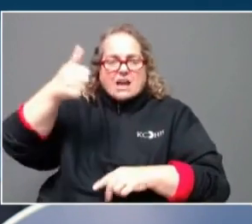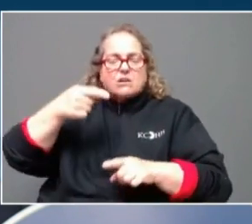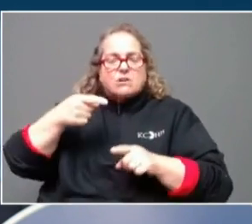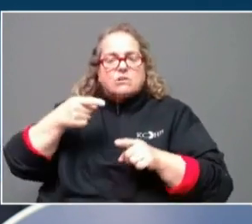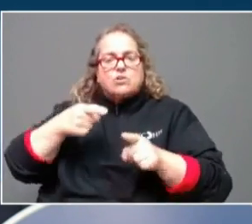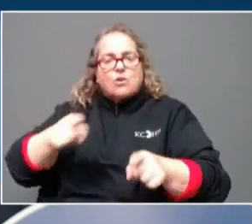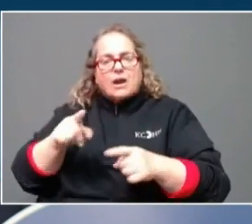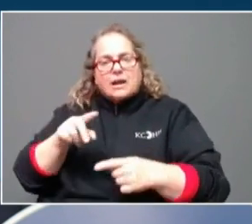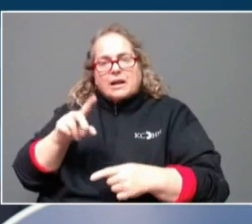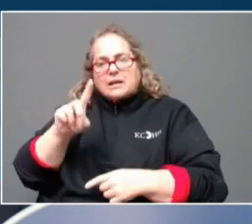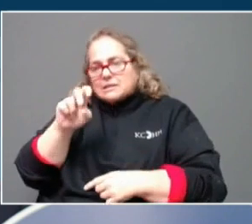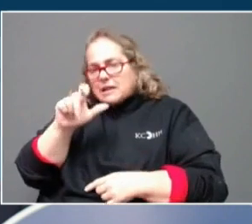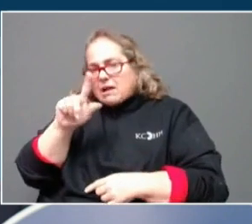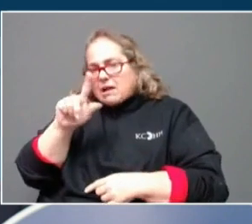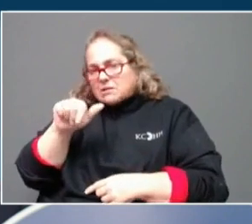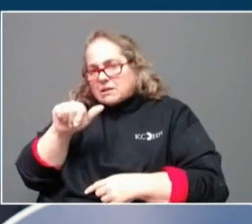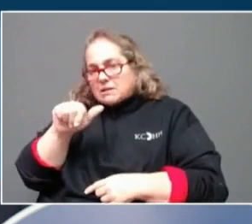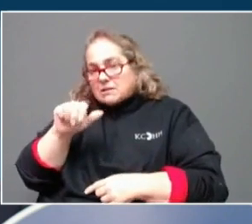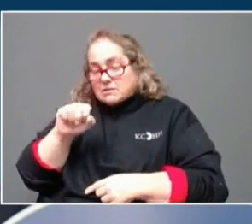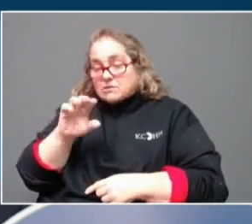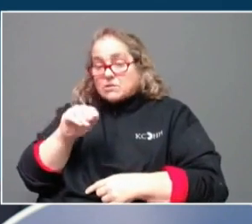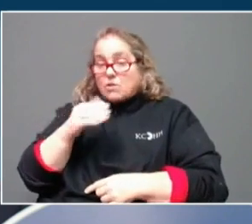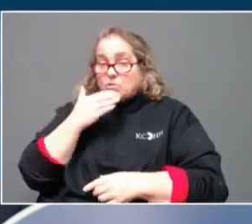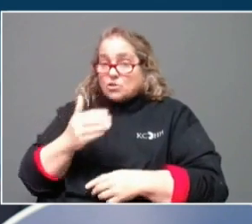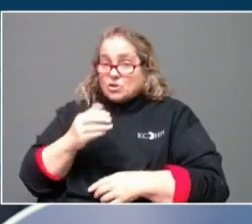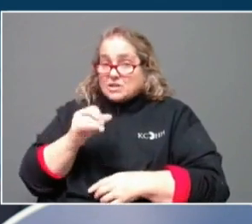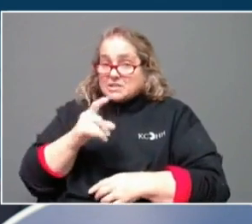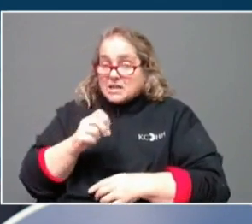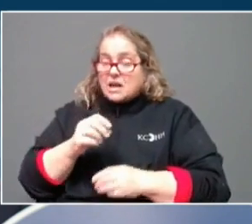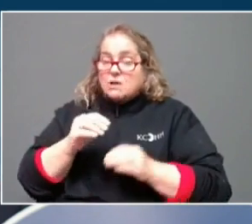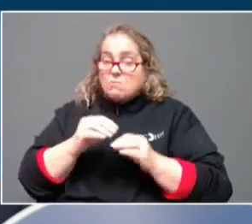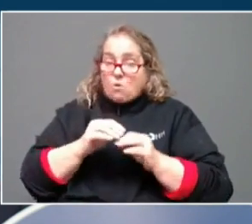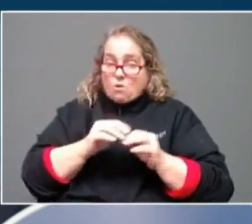proportionately fewer people with a macron are going into the hospital and